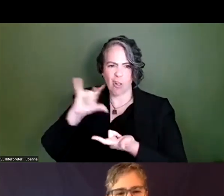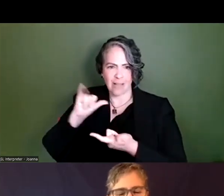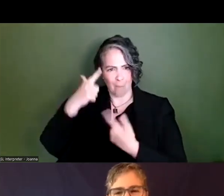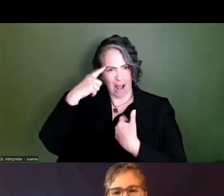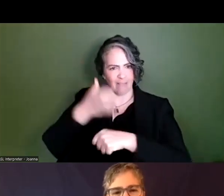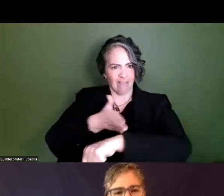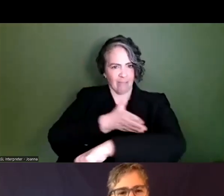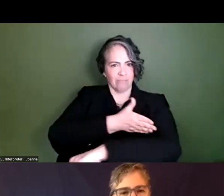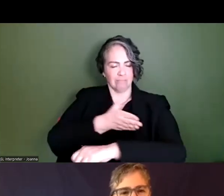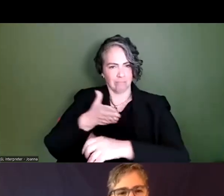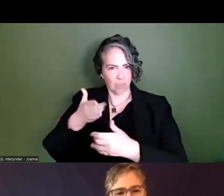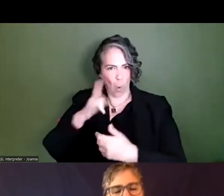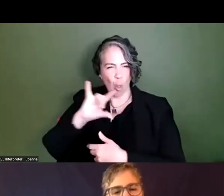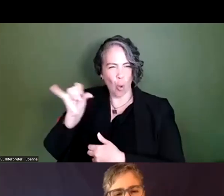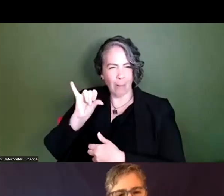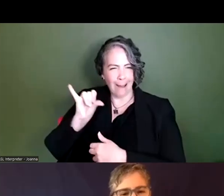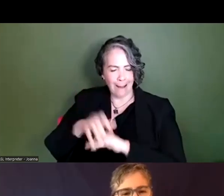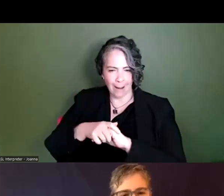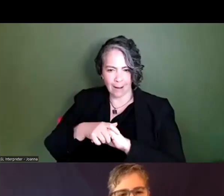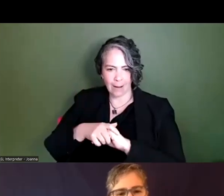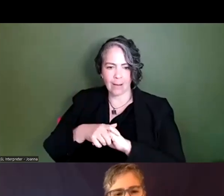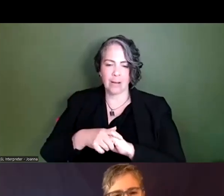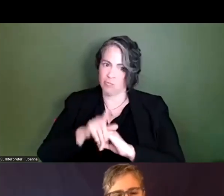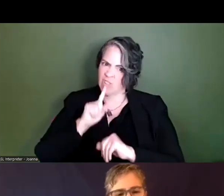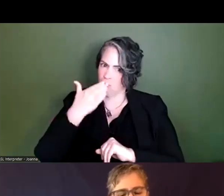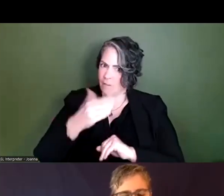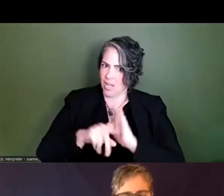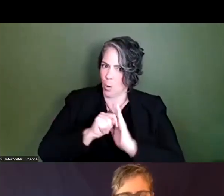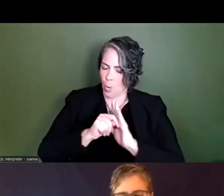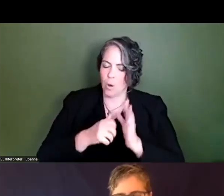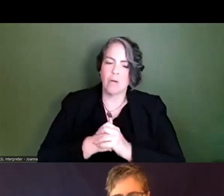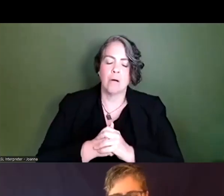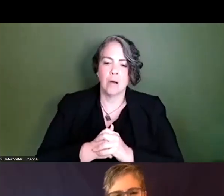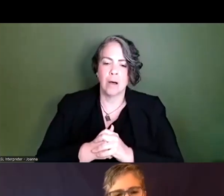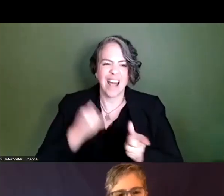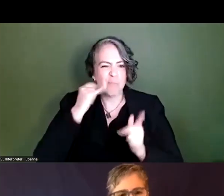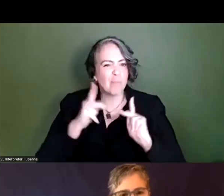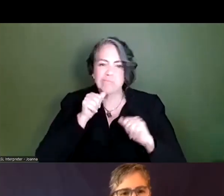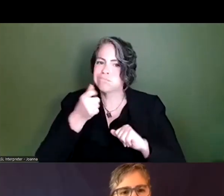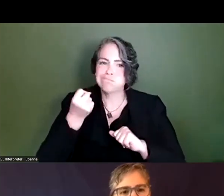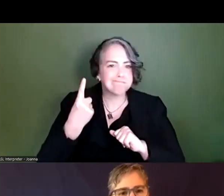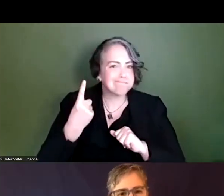is that. And when people don't understand what people experience and people might use words and